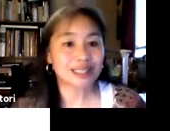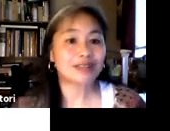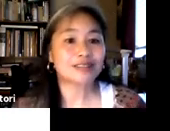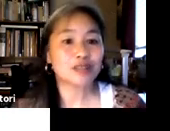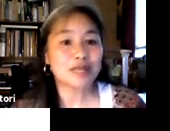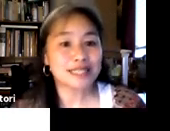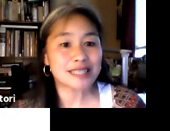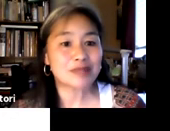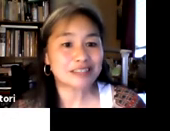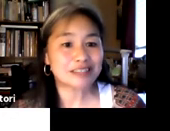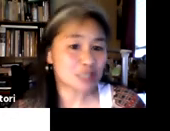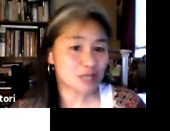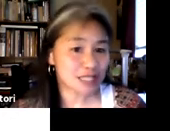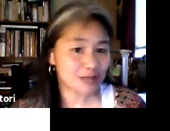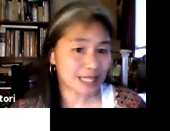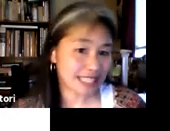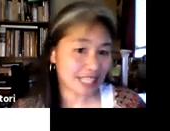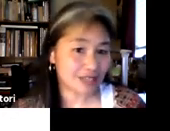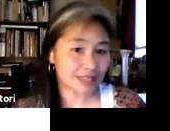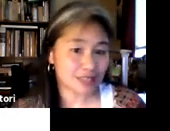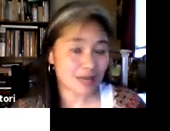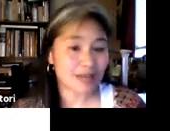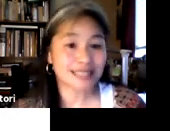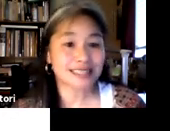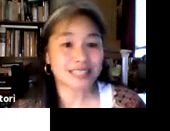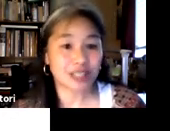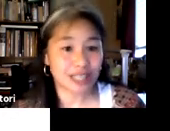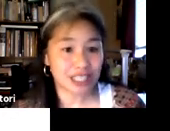that connect with it, and Janice Koizumi's stories, one of those